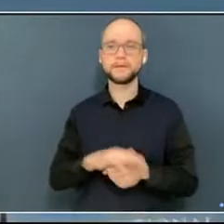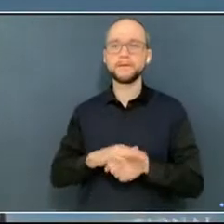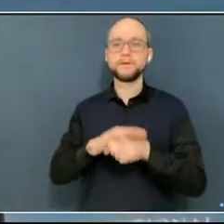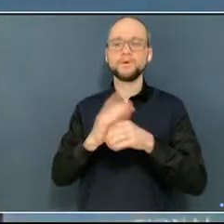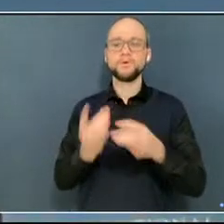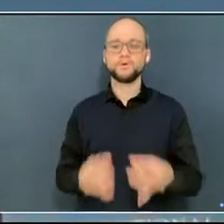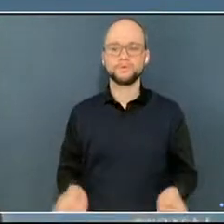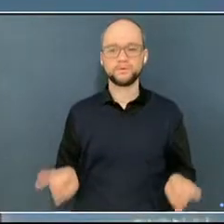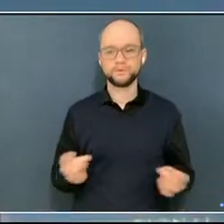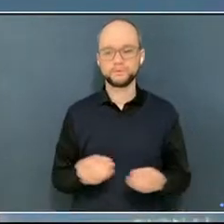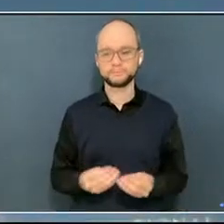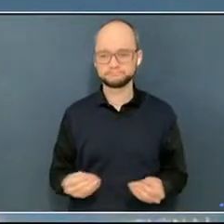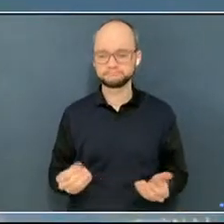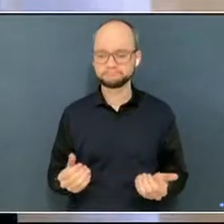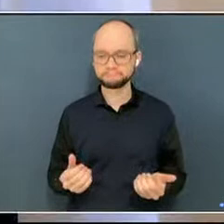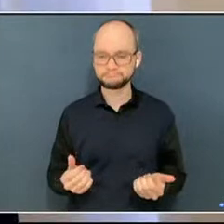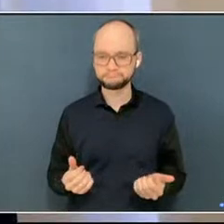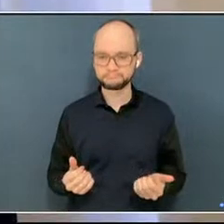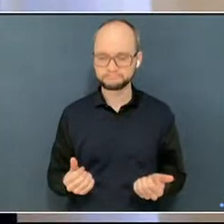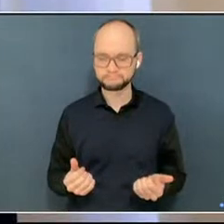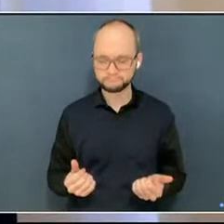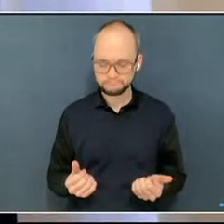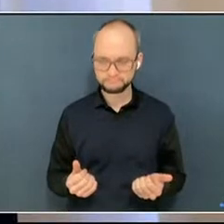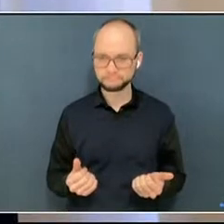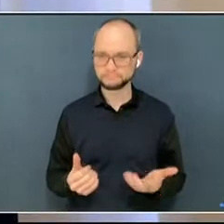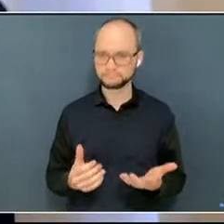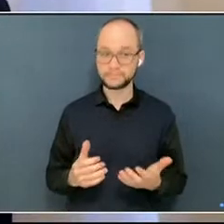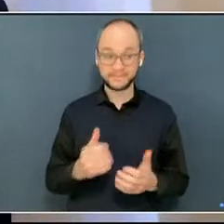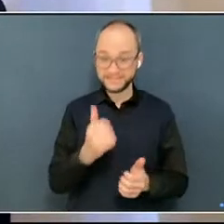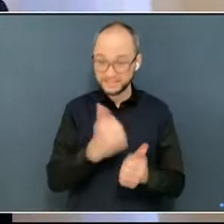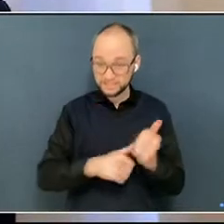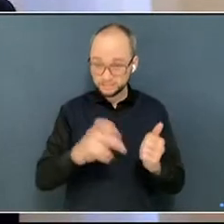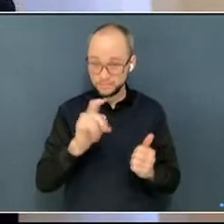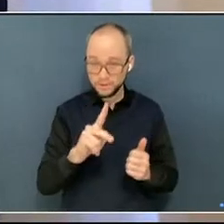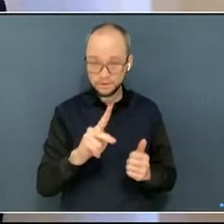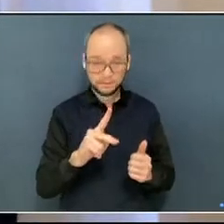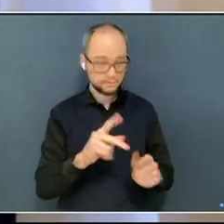own wonderful qualities and each, of course, had their own challenges.